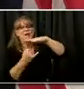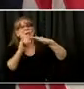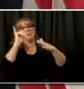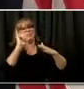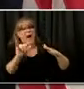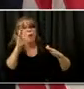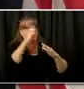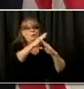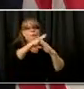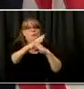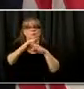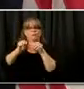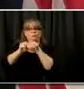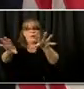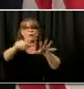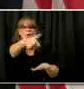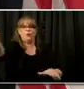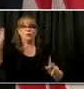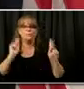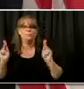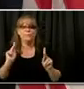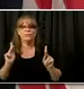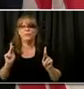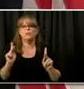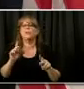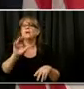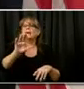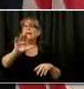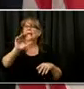or might be from covid you need to know whether it's safe for you to go out or whether you're